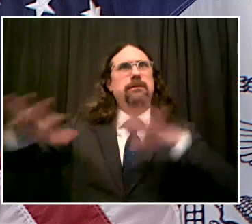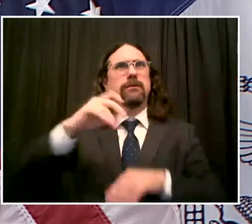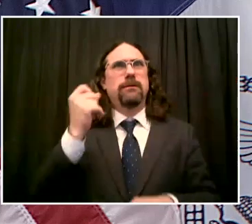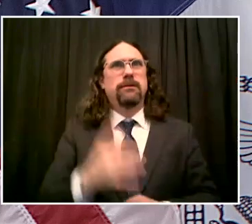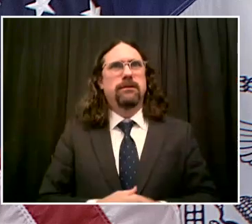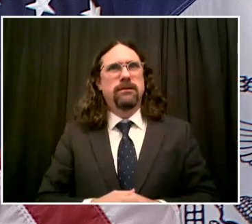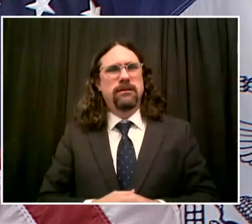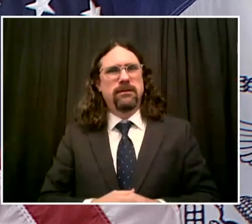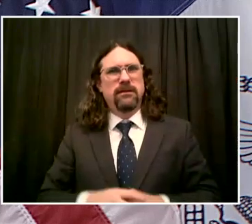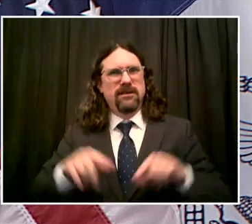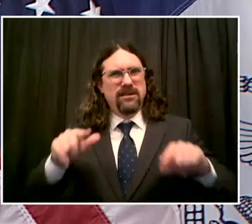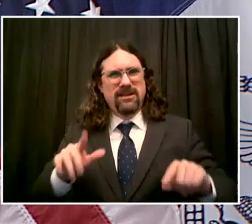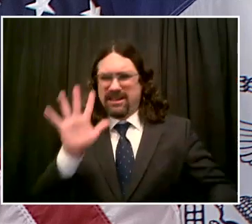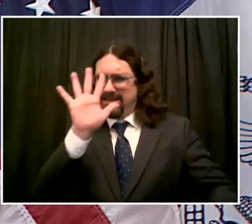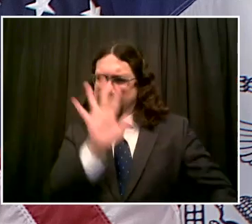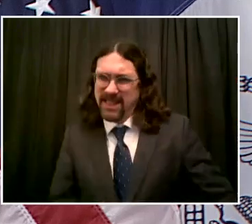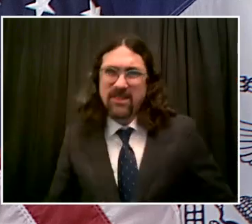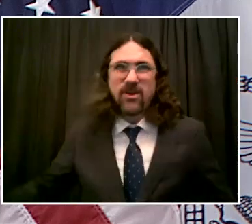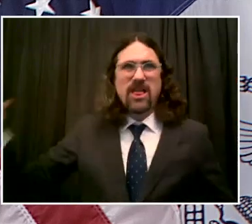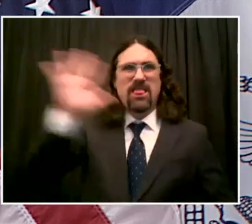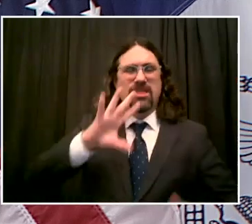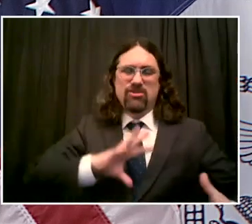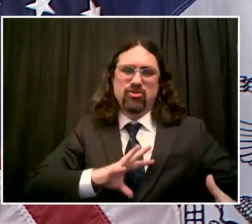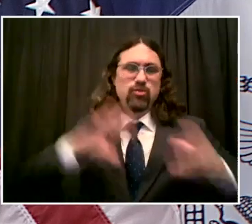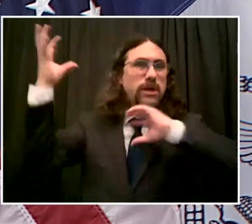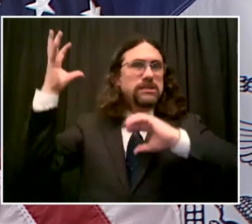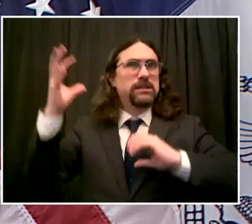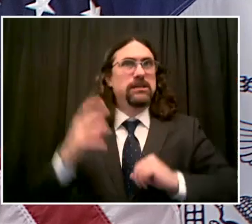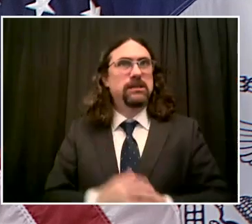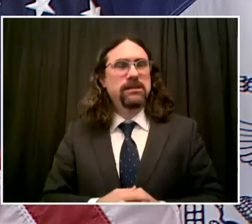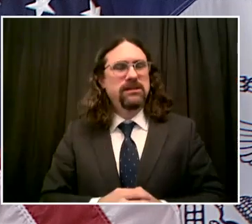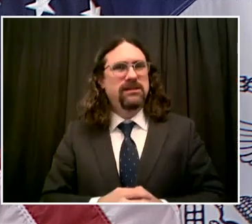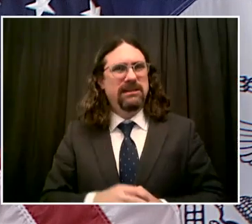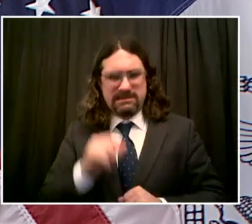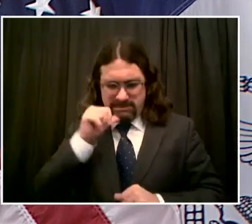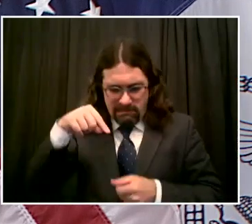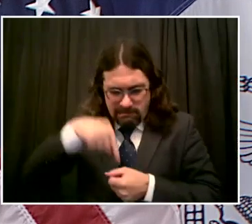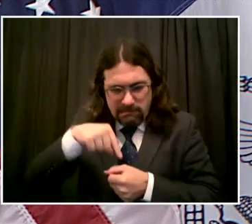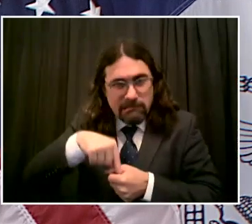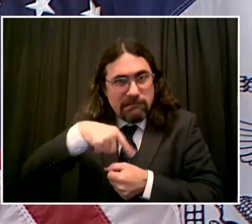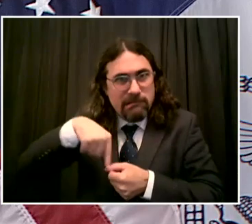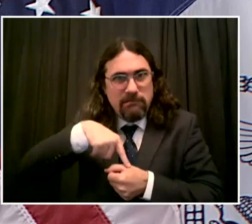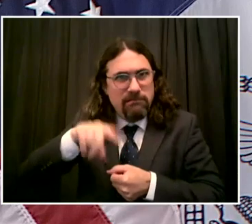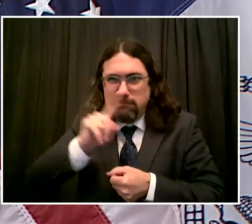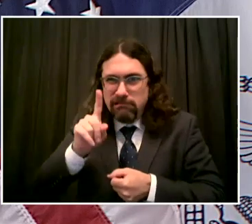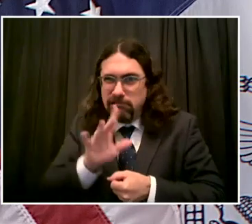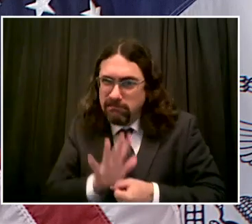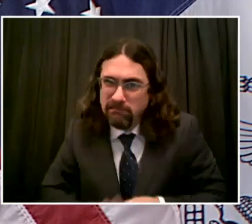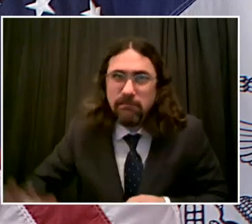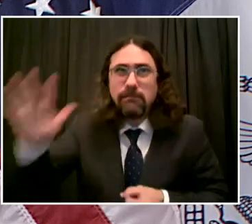GOING ON. WE ARE IN THE MIDDLE OF A NAONTIAL CRISIS. A DEEP SEATED NATIONAL CRISIS.